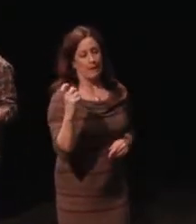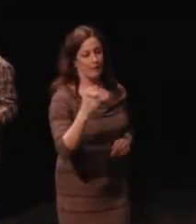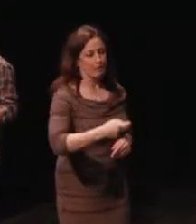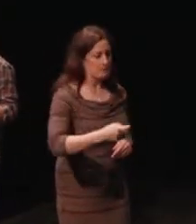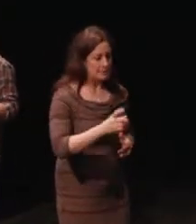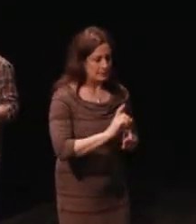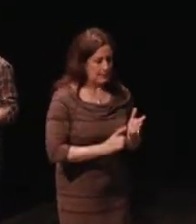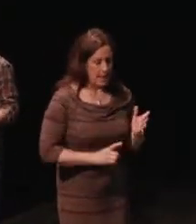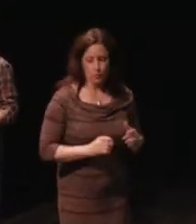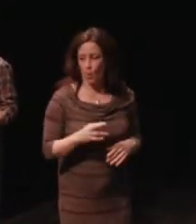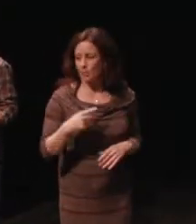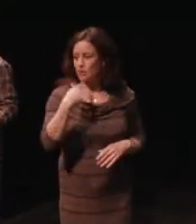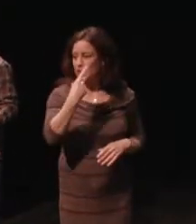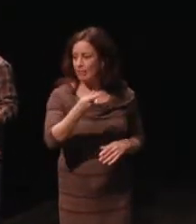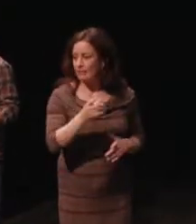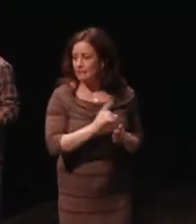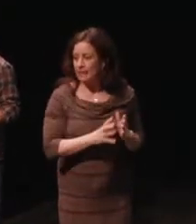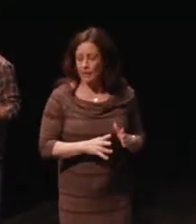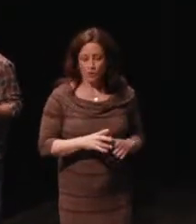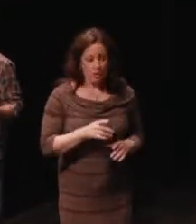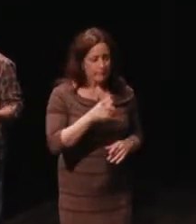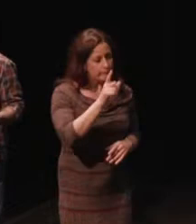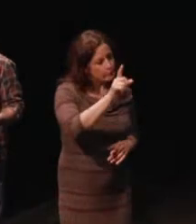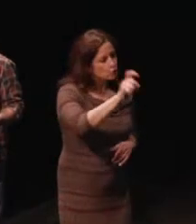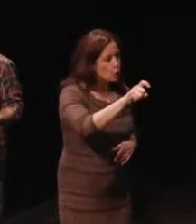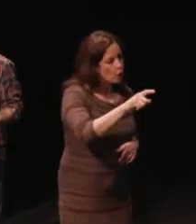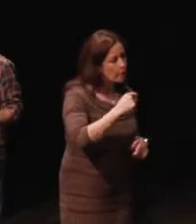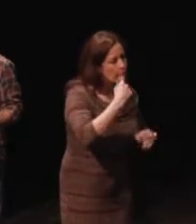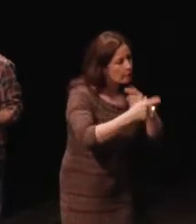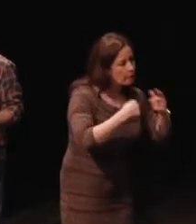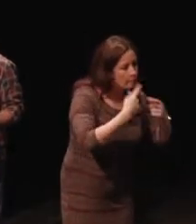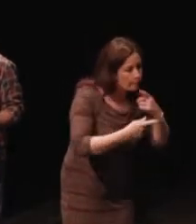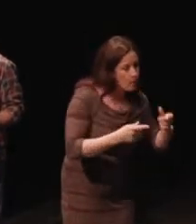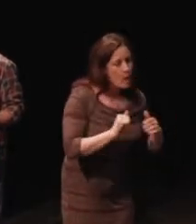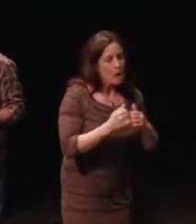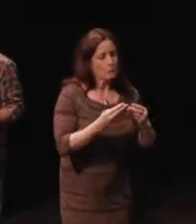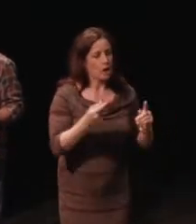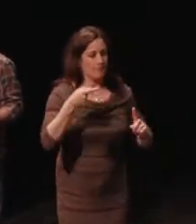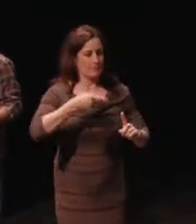sort of telling the designer what to do or how to solve a particular problem.